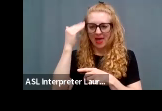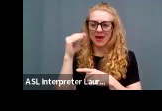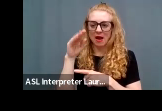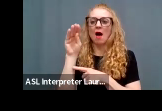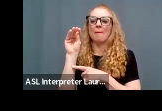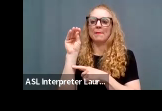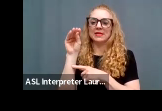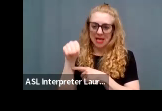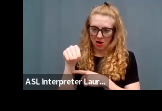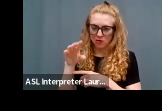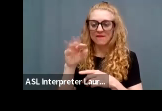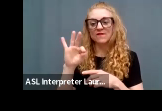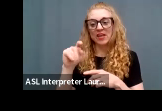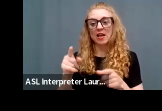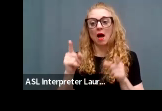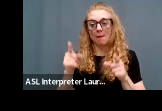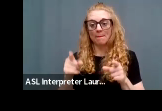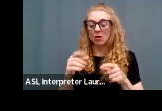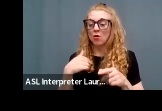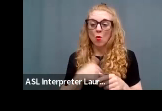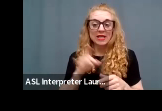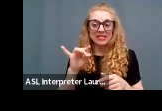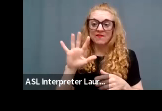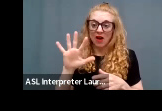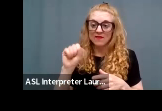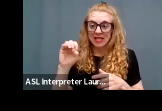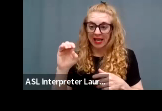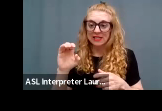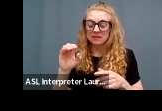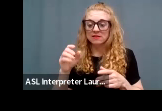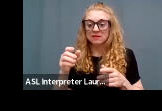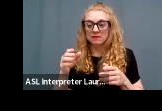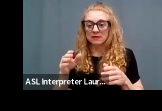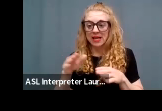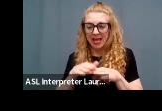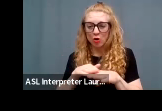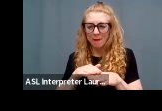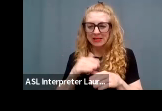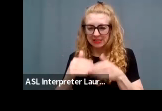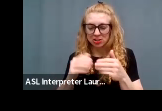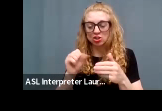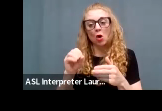and we did it in five second increments well he wanted it even more fine-tuned so I just it takes